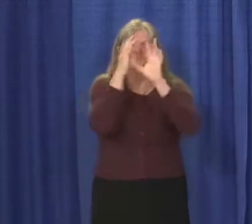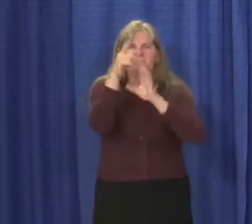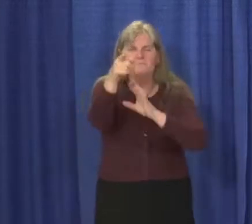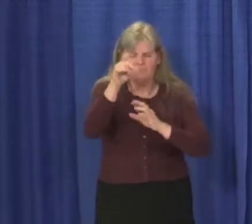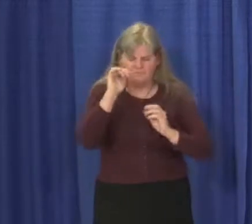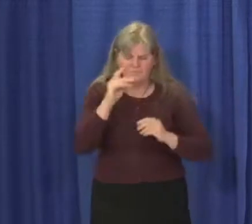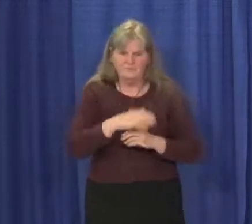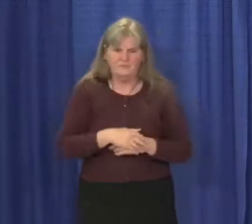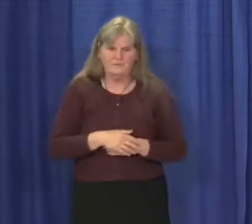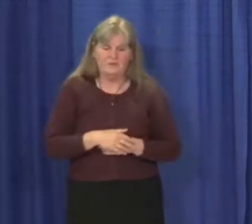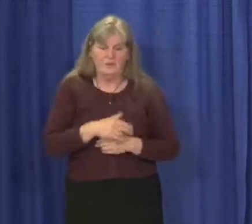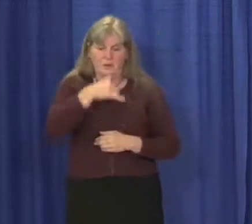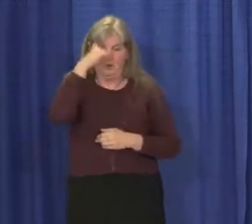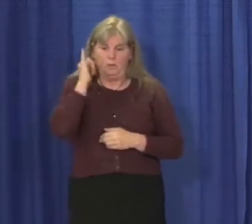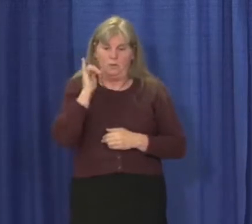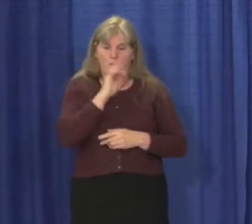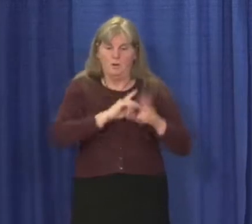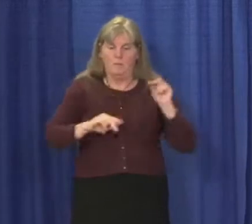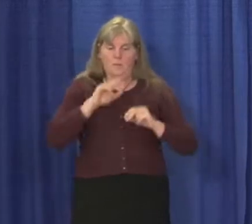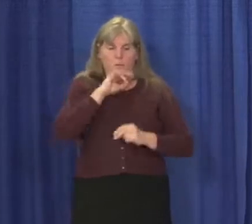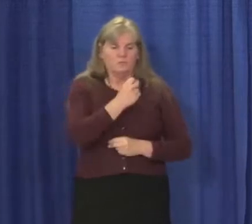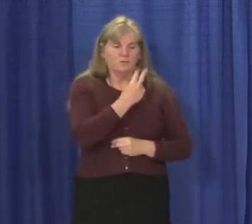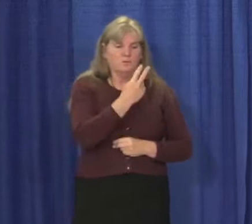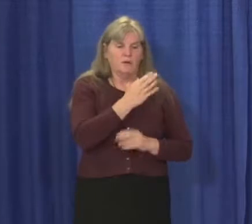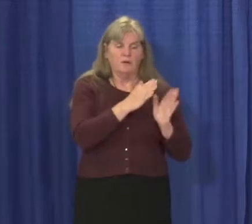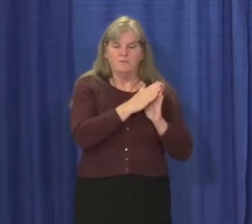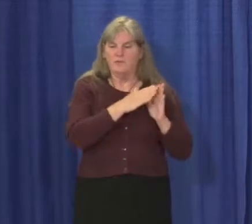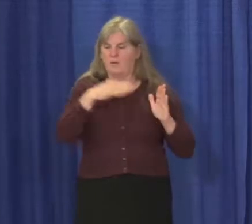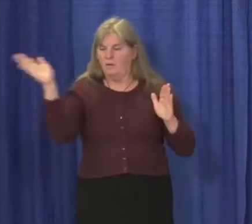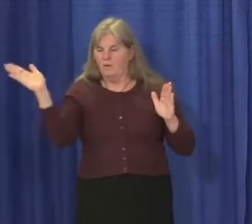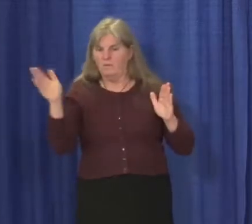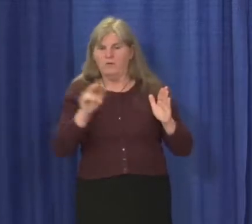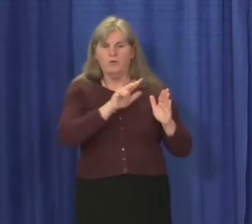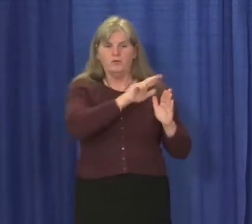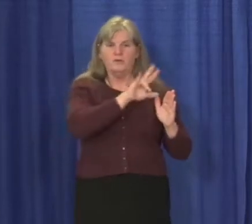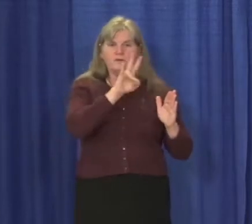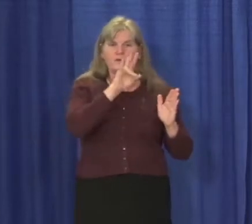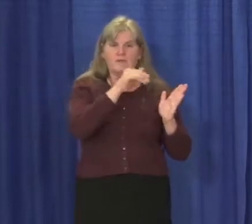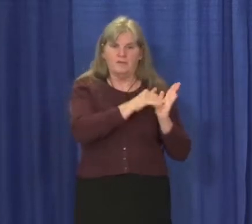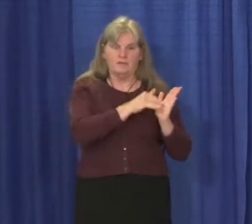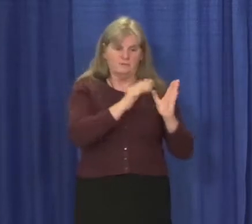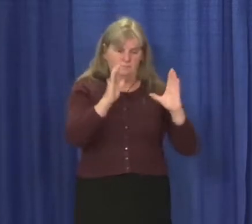The number of Yukoners age 12 and over is 37,000.